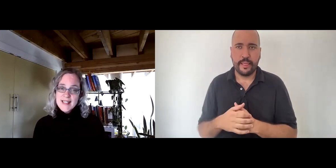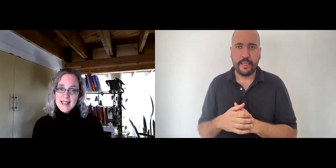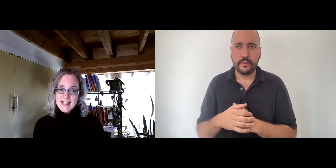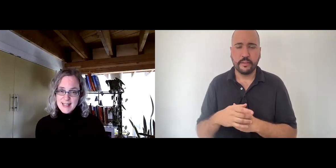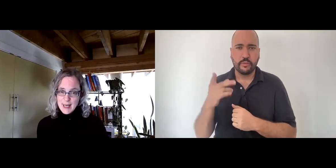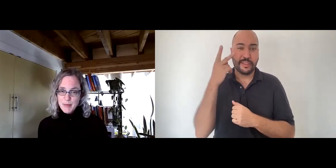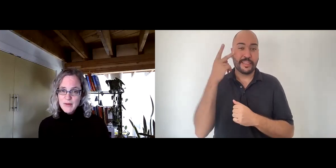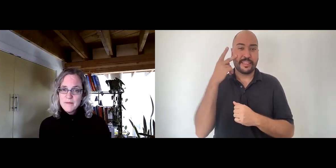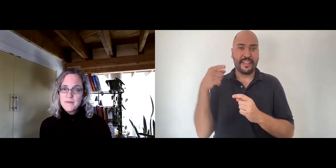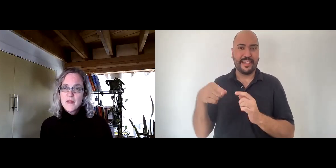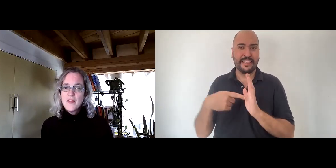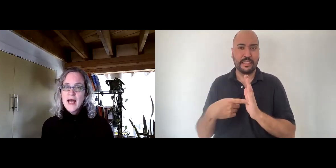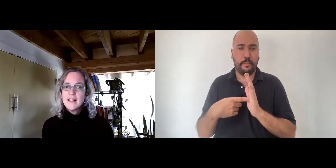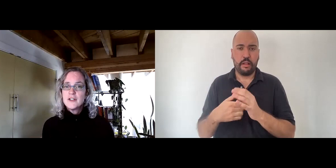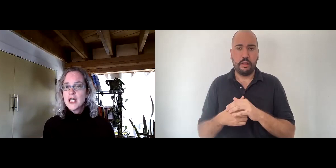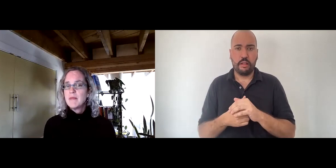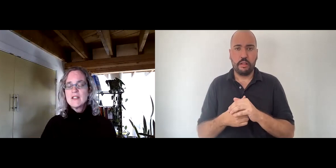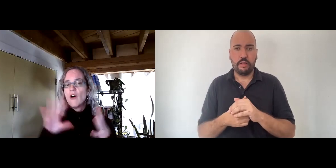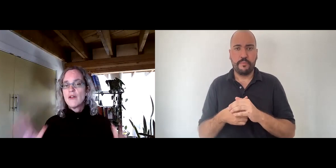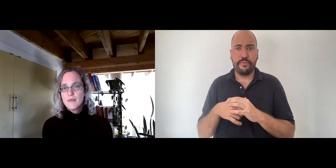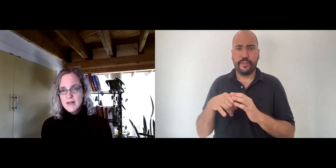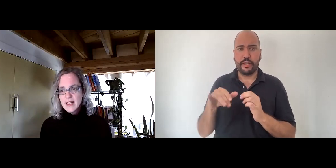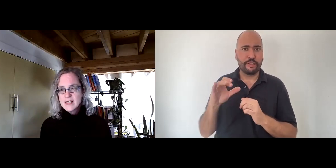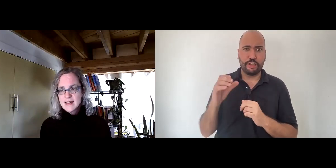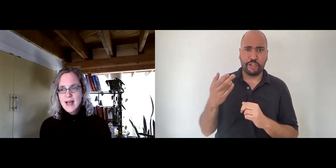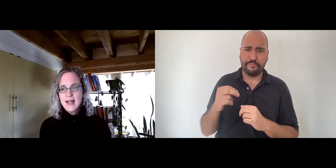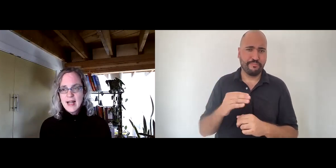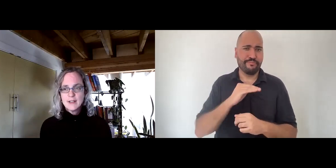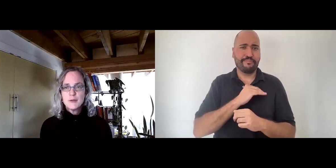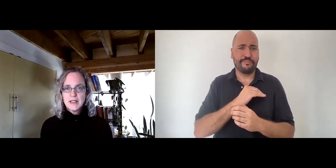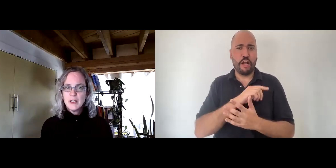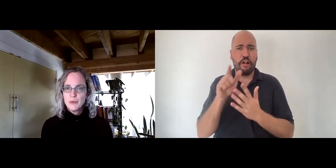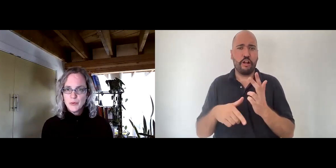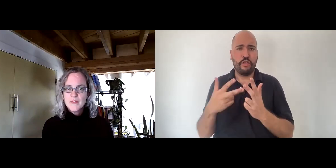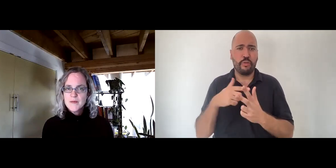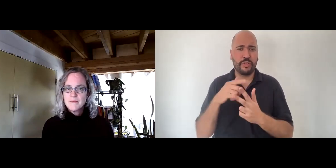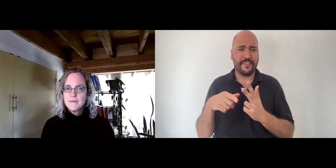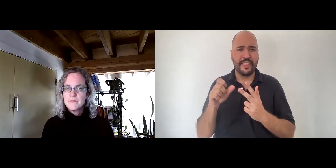So you can see in this example that Chen meets all 3 of the SSI eligibility rules.